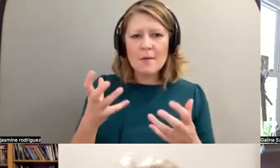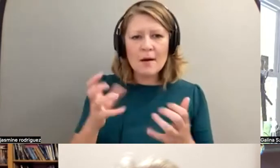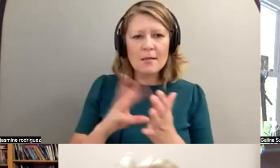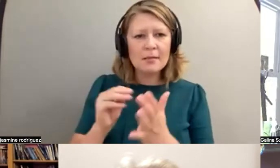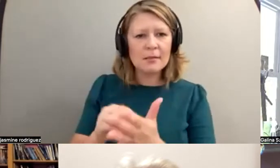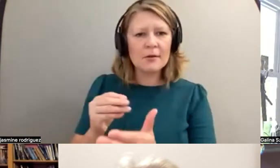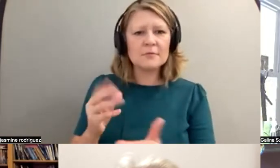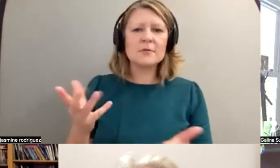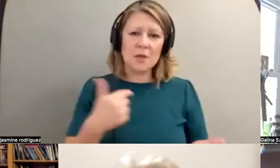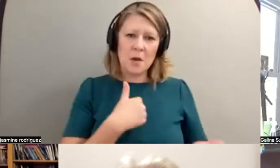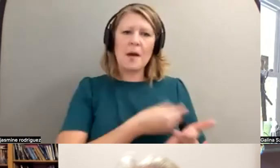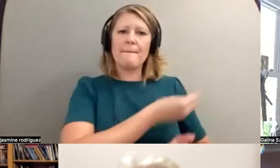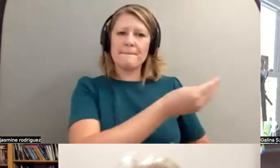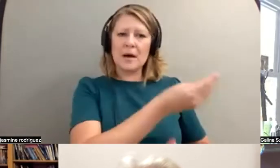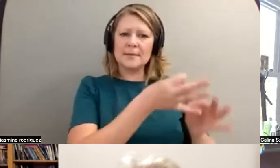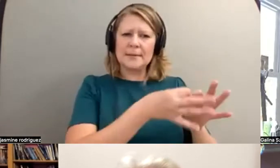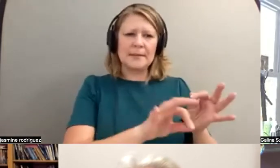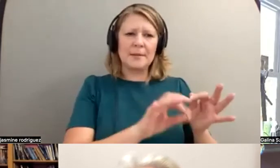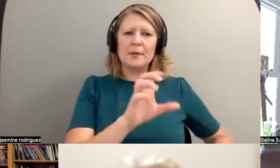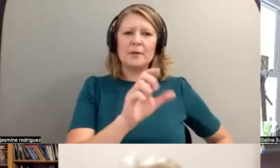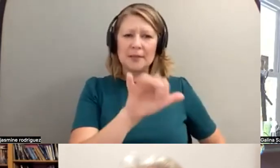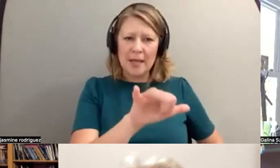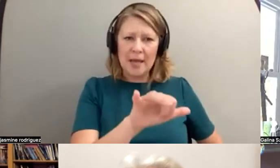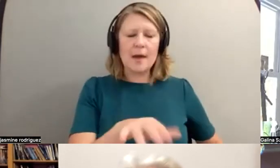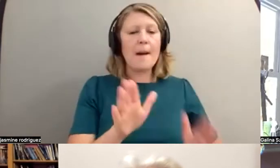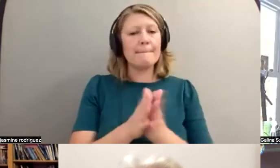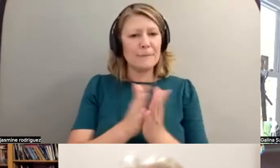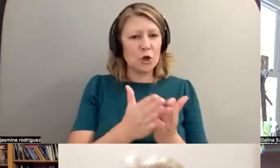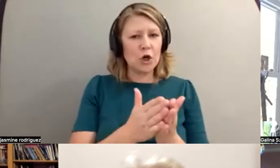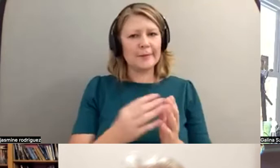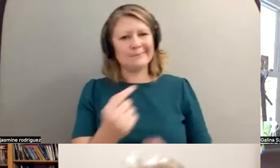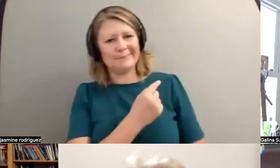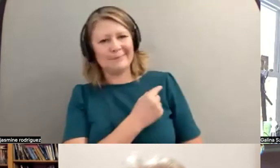a book, a pasta maker, and that was history!